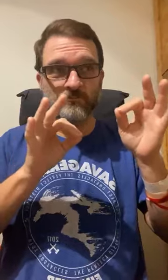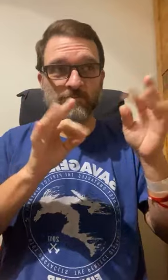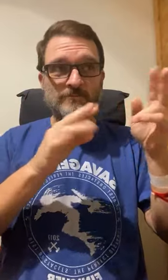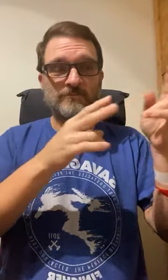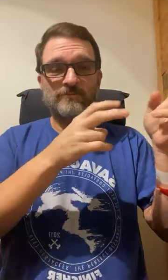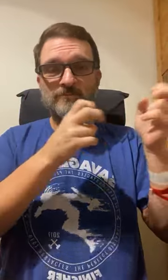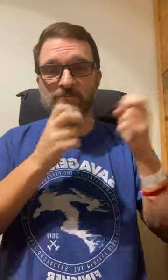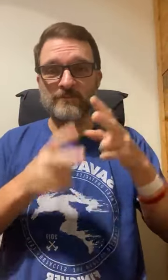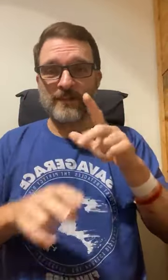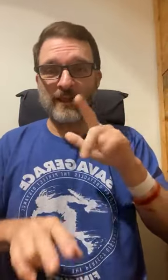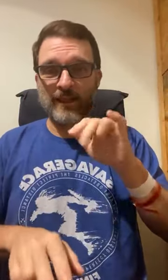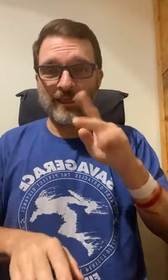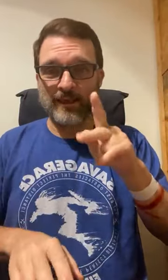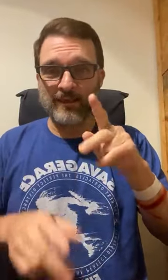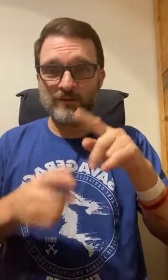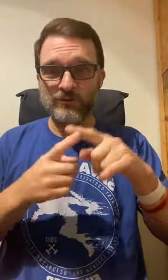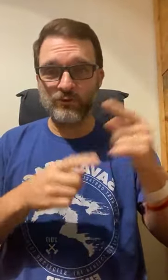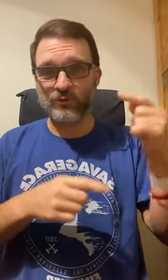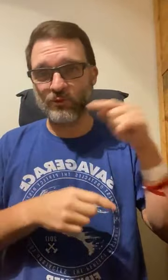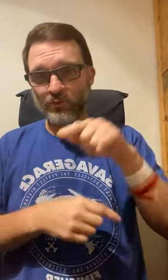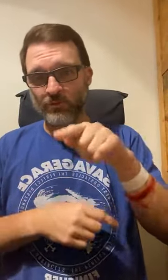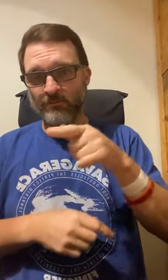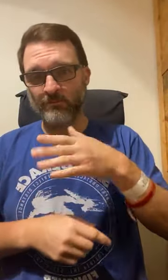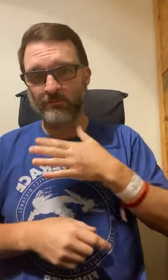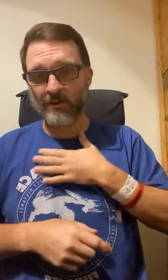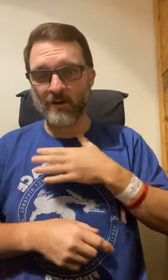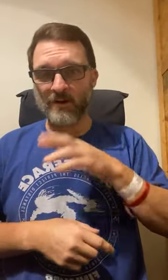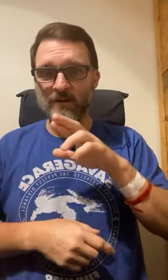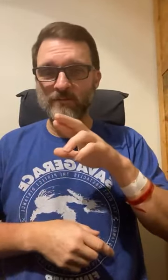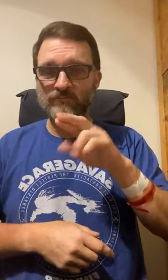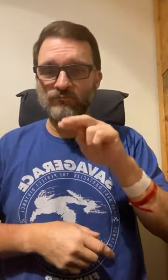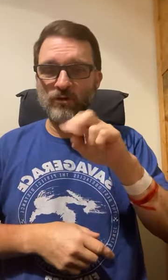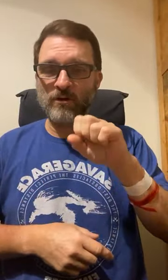While waiting through all that to be finished, then export a link to my